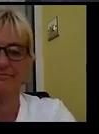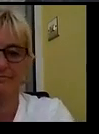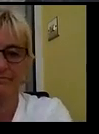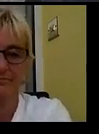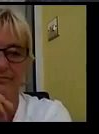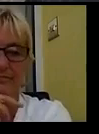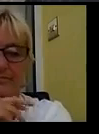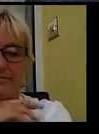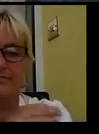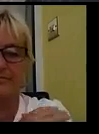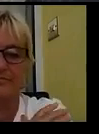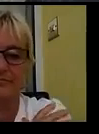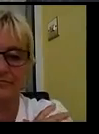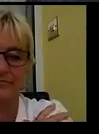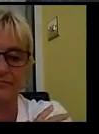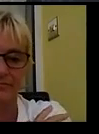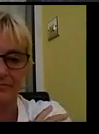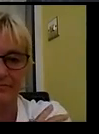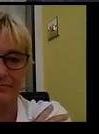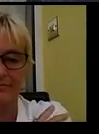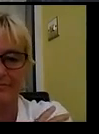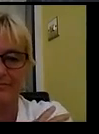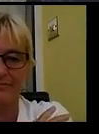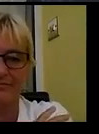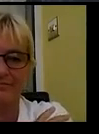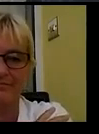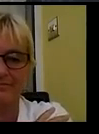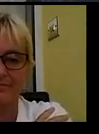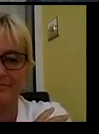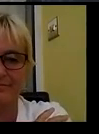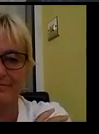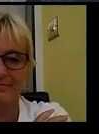like and share this live event on Facebook so if you go on there and tell